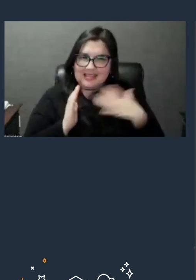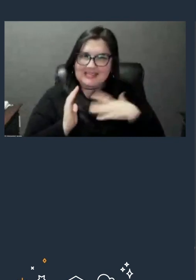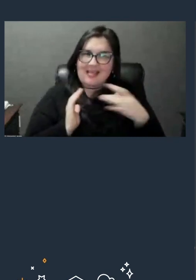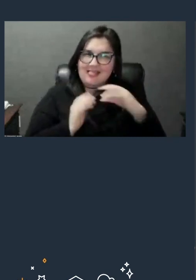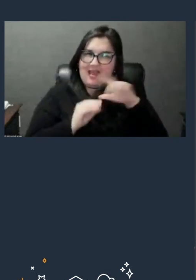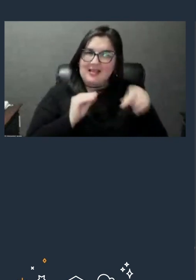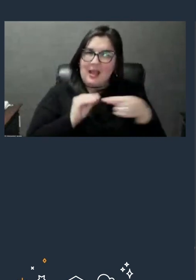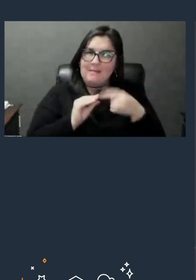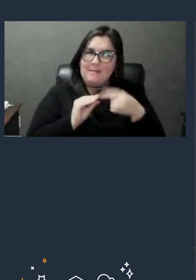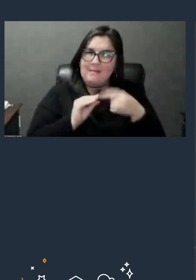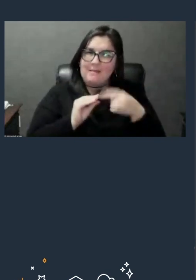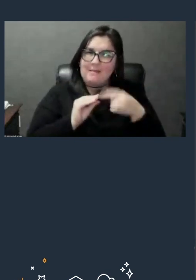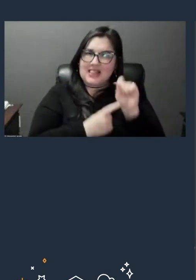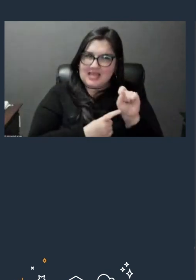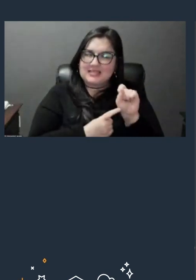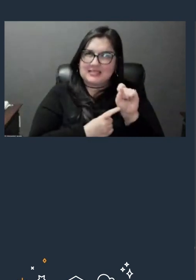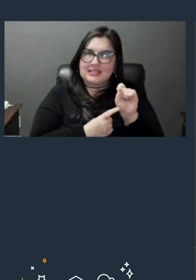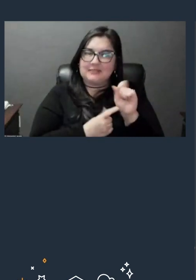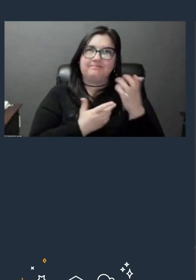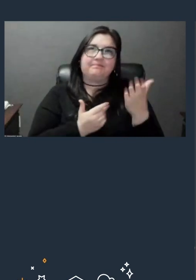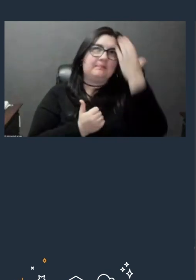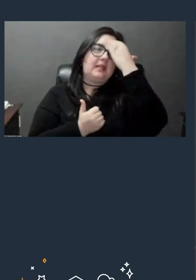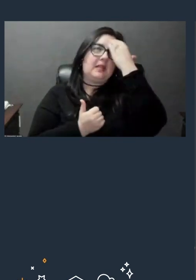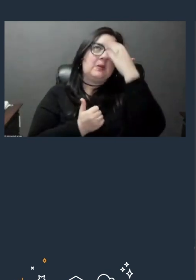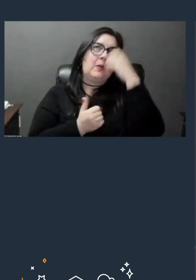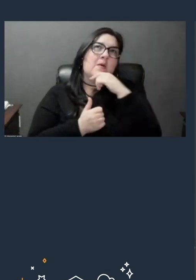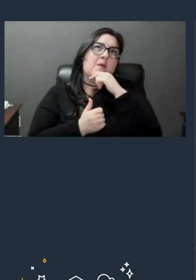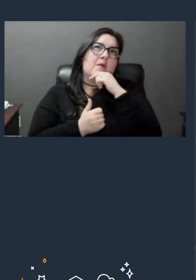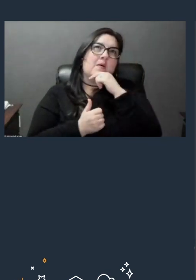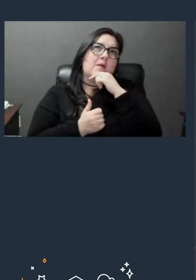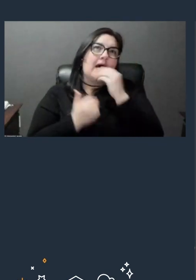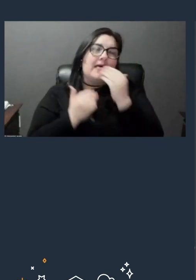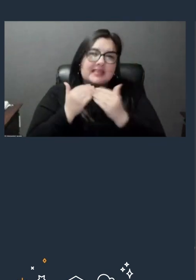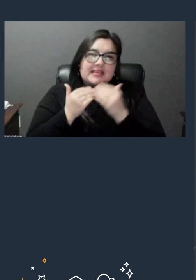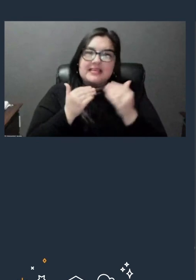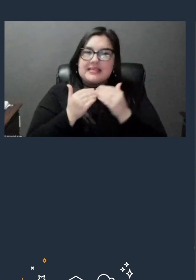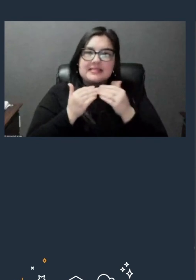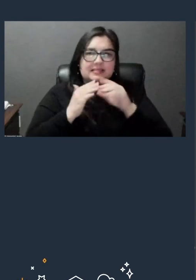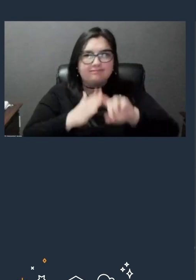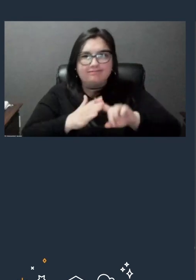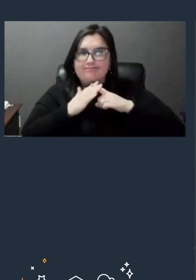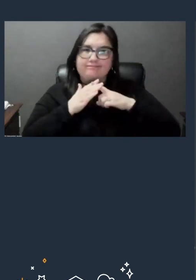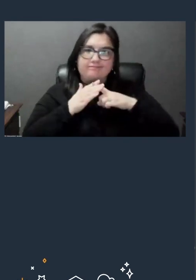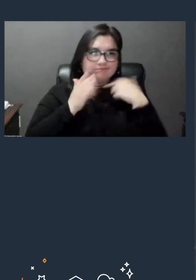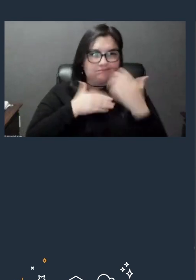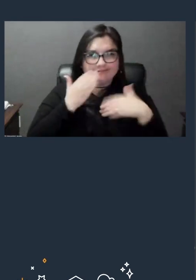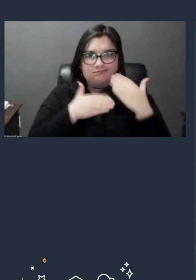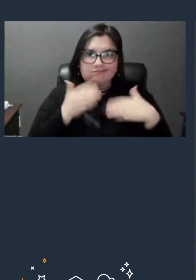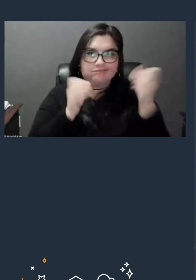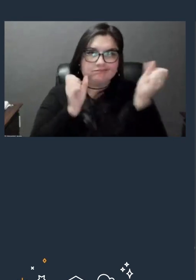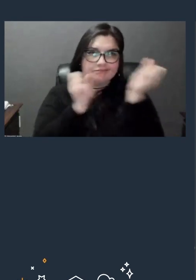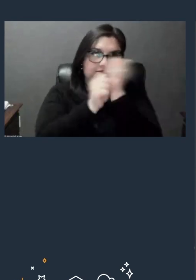Apart from the easy lift of just getting started with the visualization and the easy configuration, customers love that.